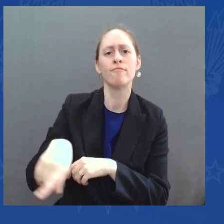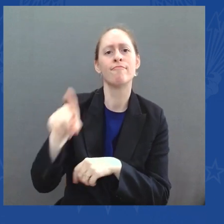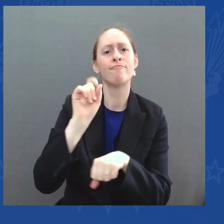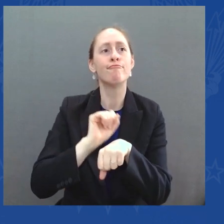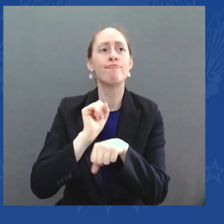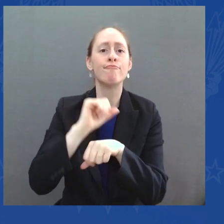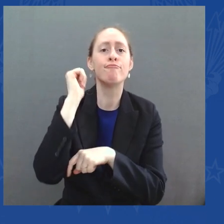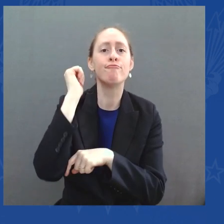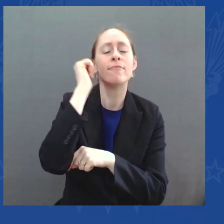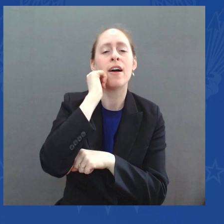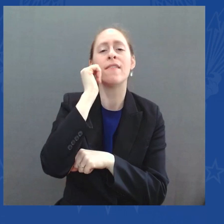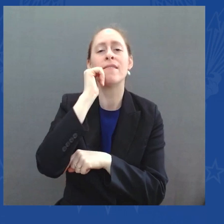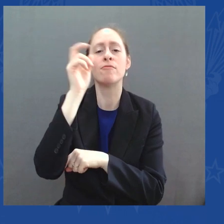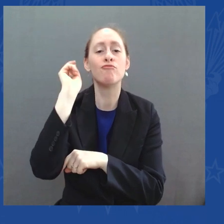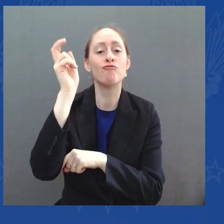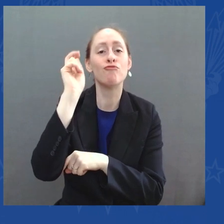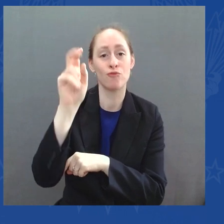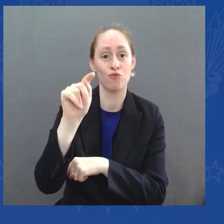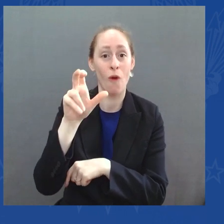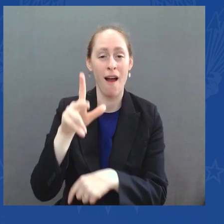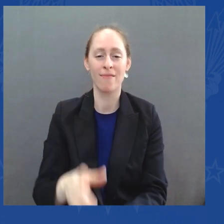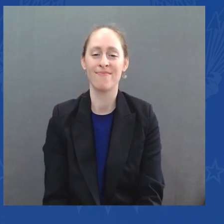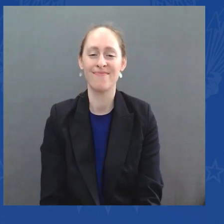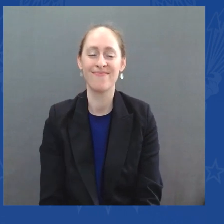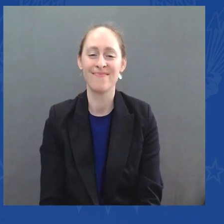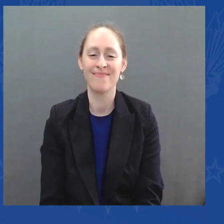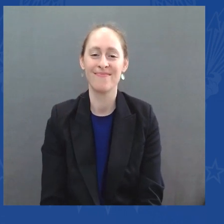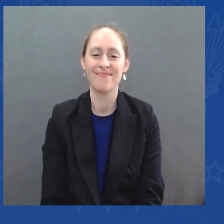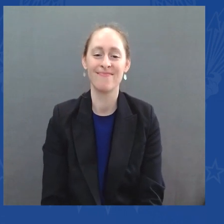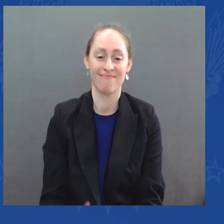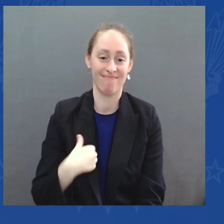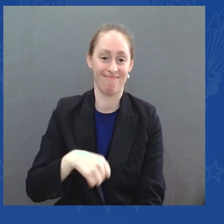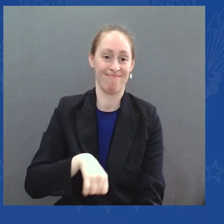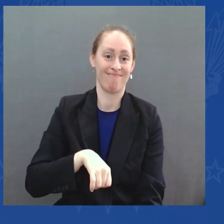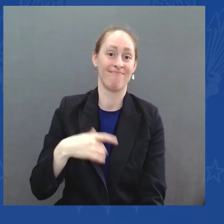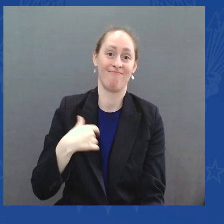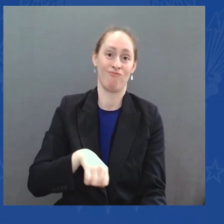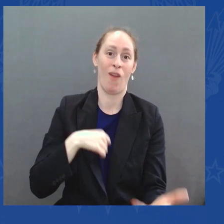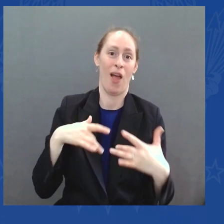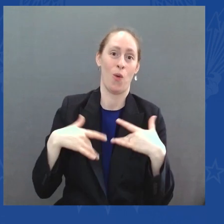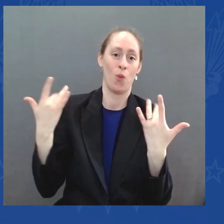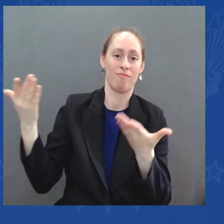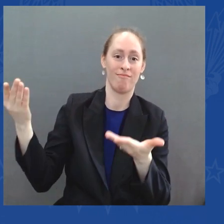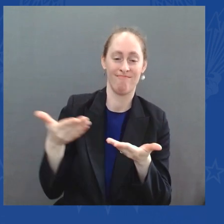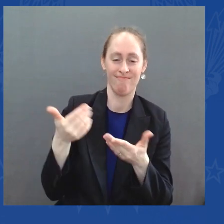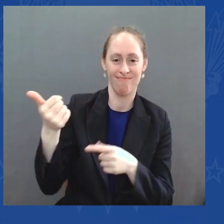a proud army veteran and entrepreneur who served as a U.S. Congressman, acting secretary of the army and chair